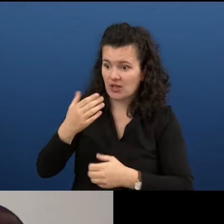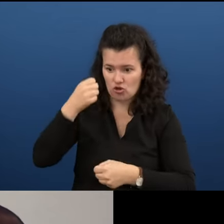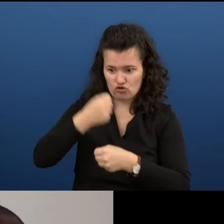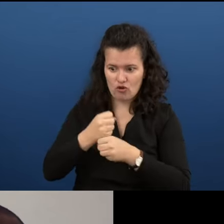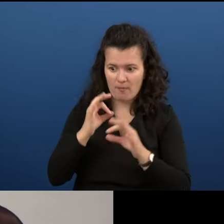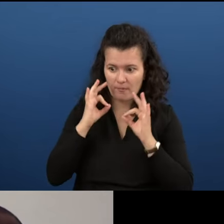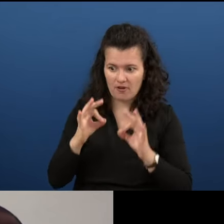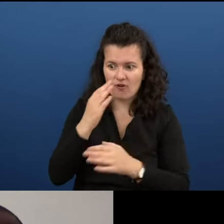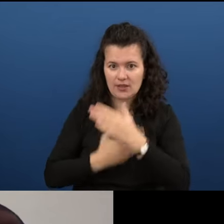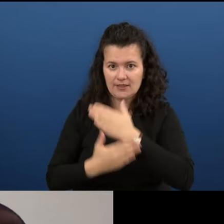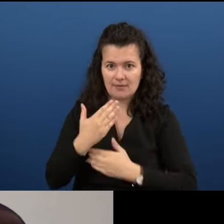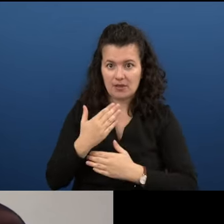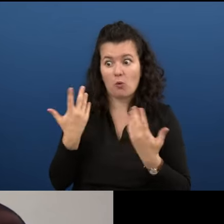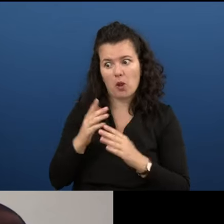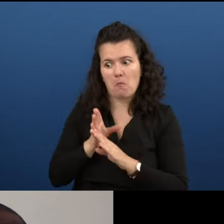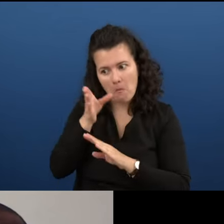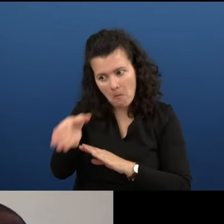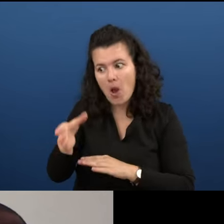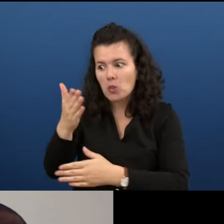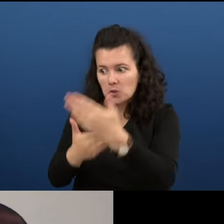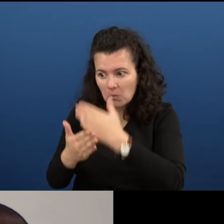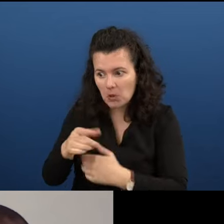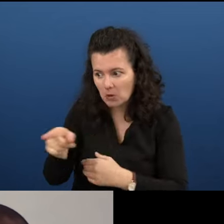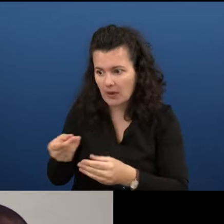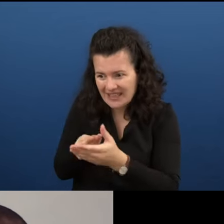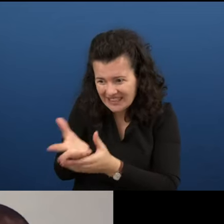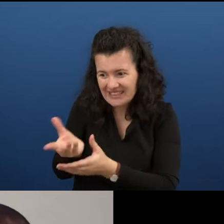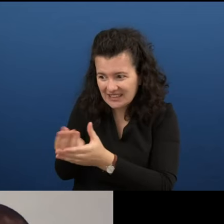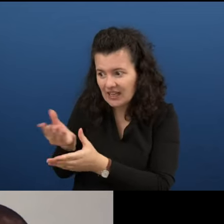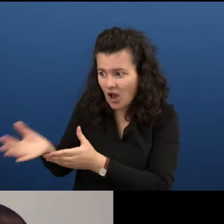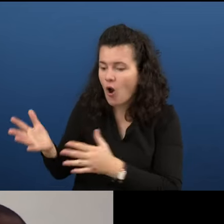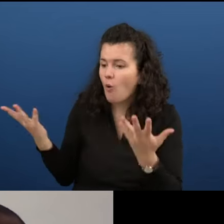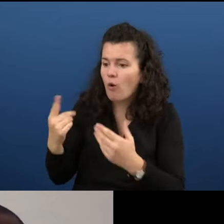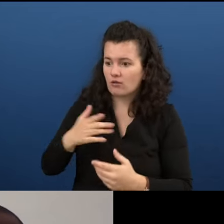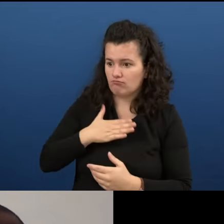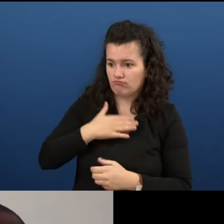will go there with our stand and explain them. What is our industry, the hospitality industry.